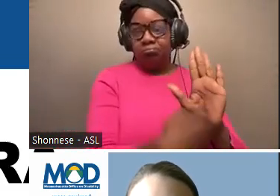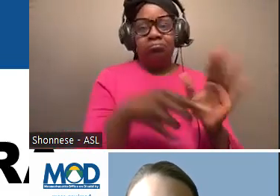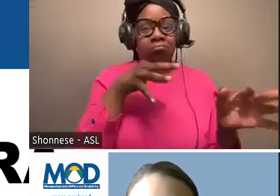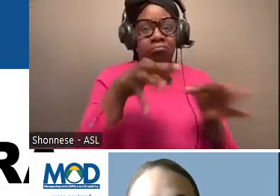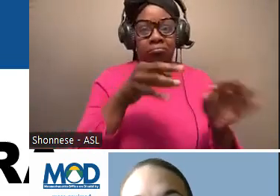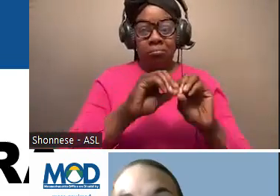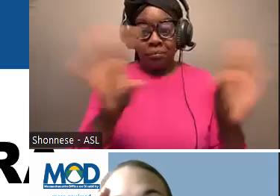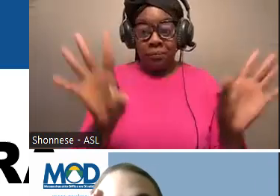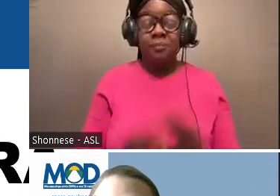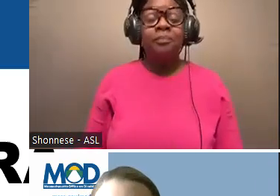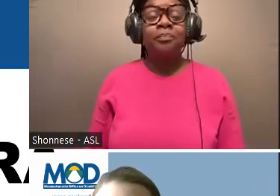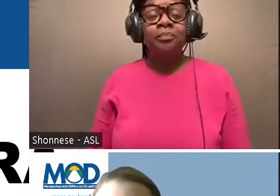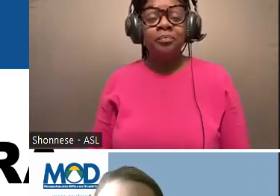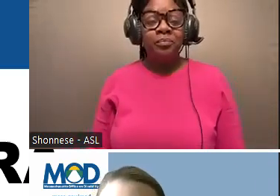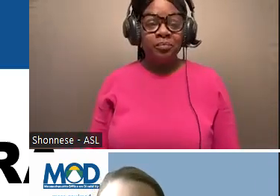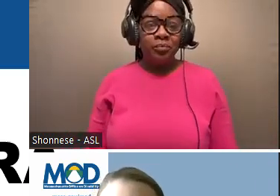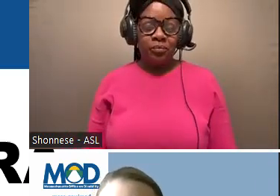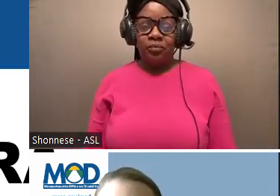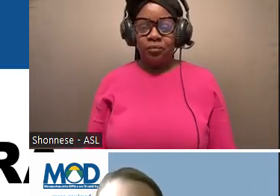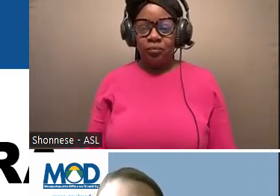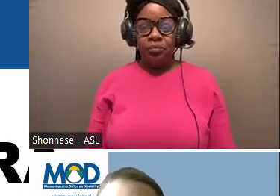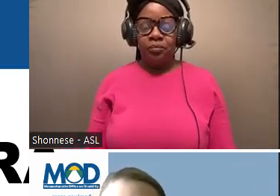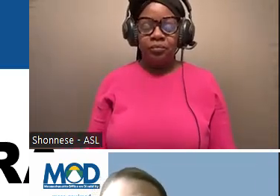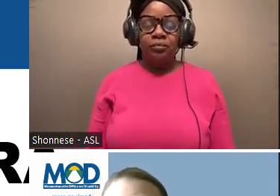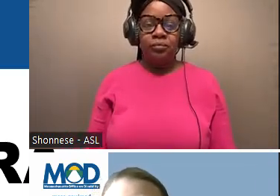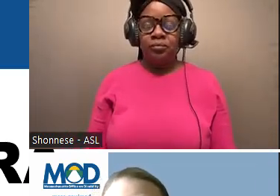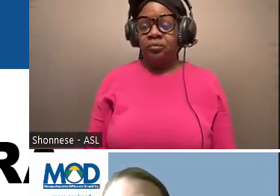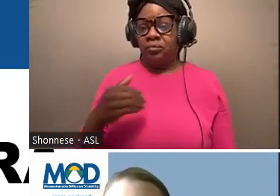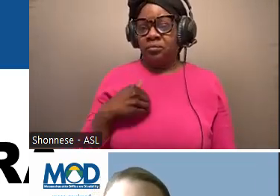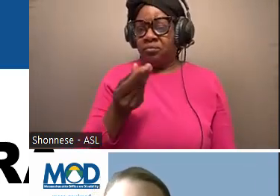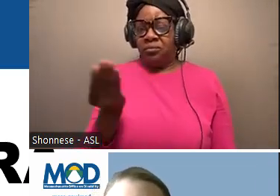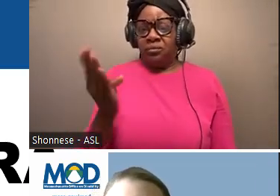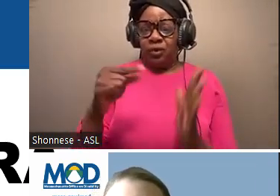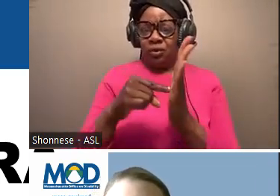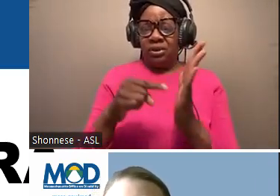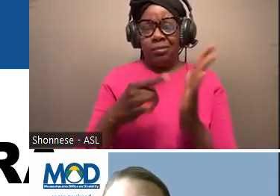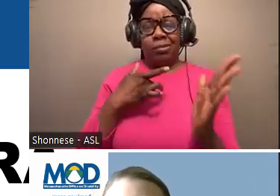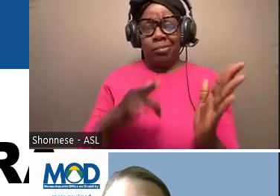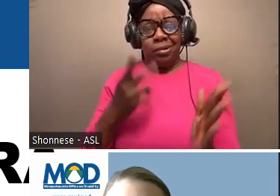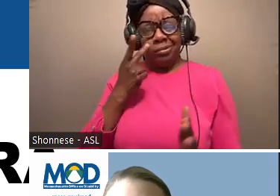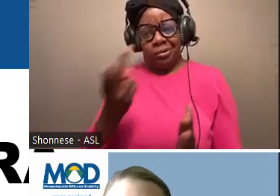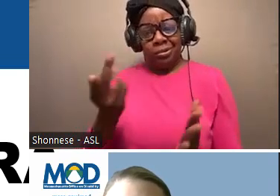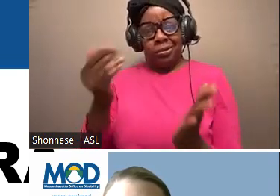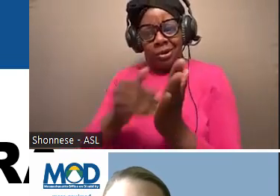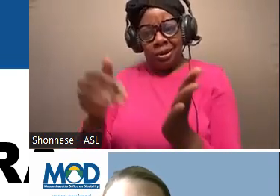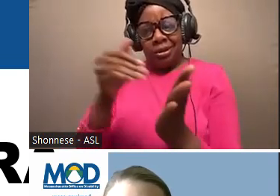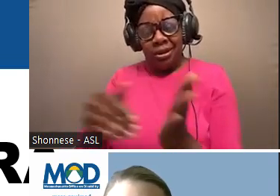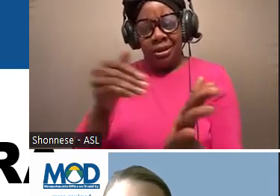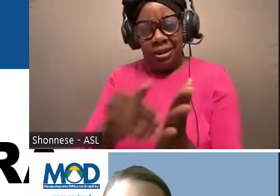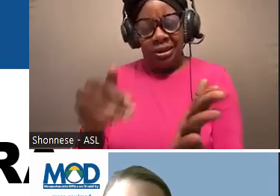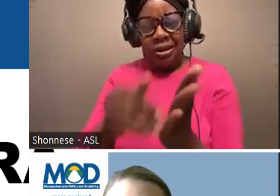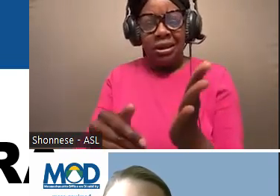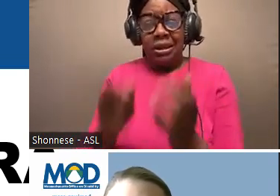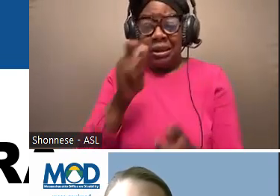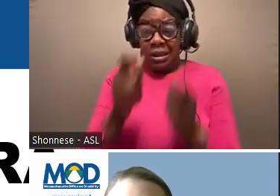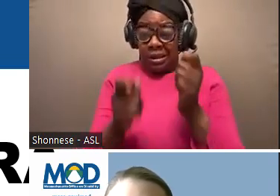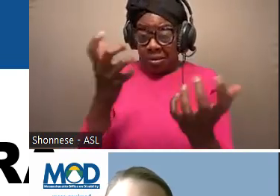So, I think a couple of examples that we see really often of indefinite accommodation requests,